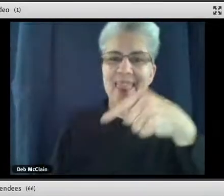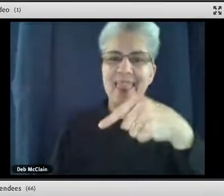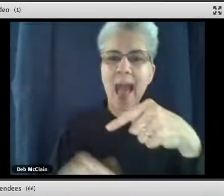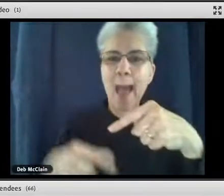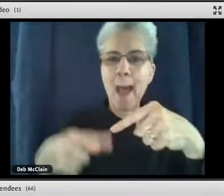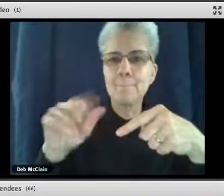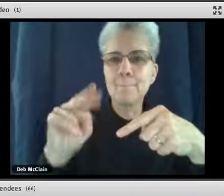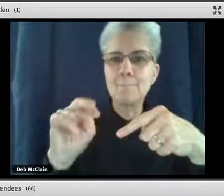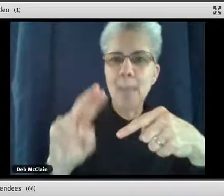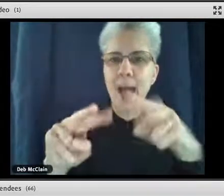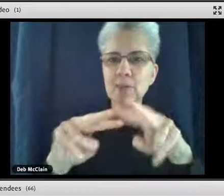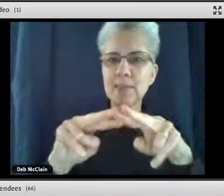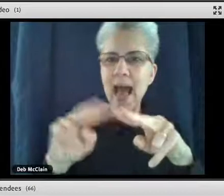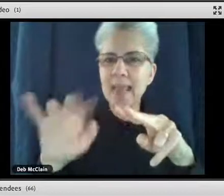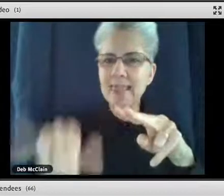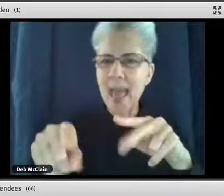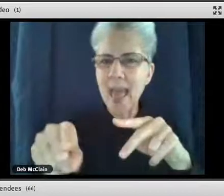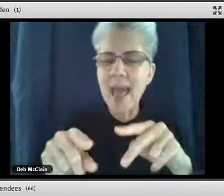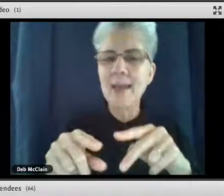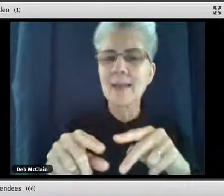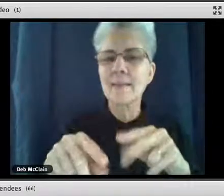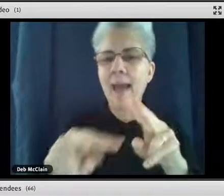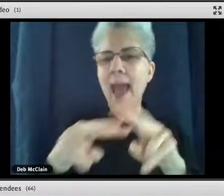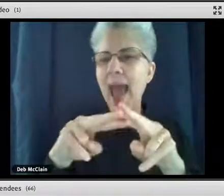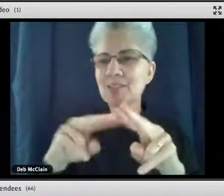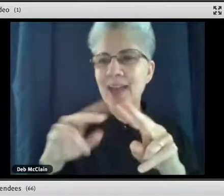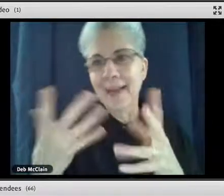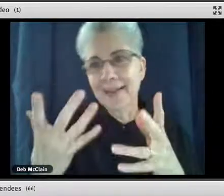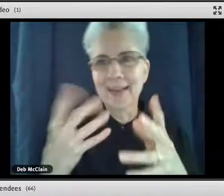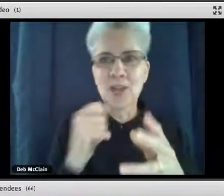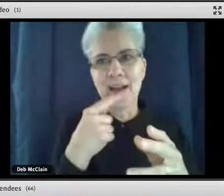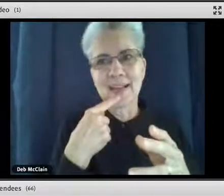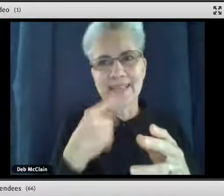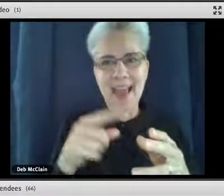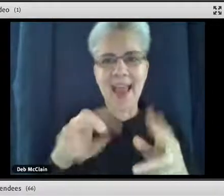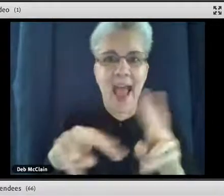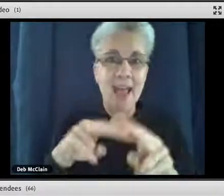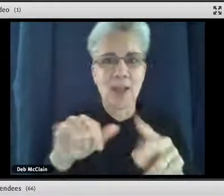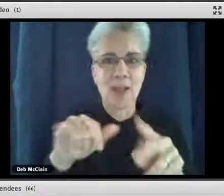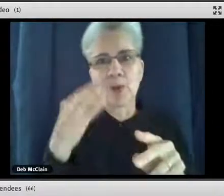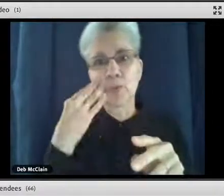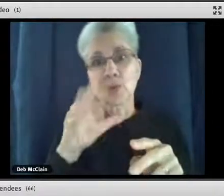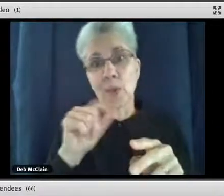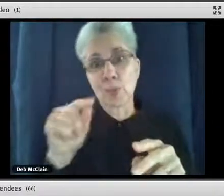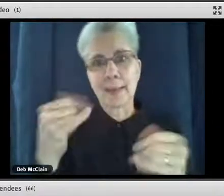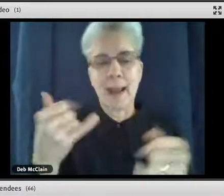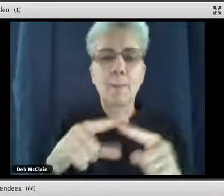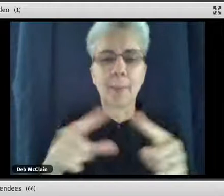is like that, the pound sign. Hashtag. I should say hashtag now